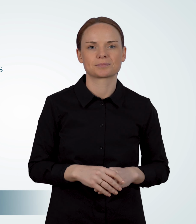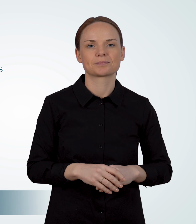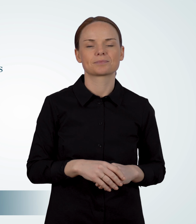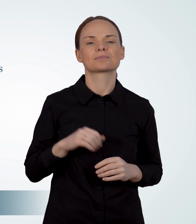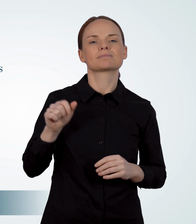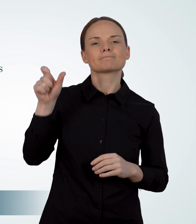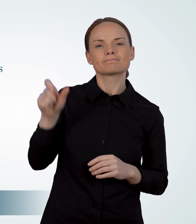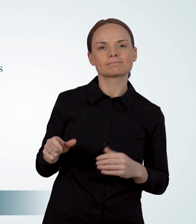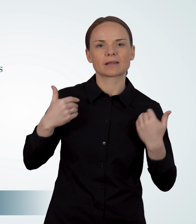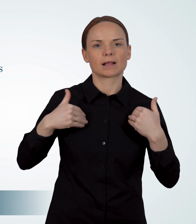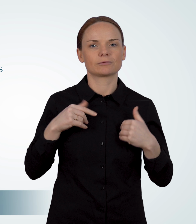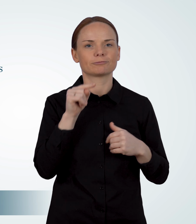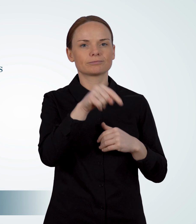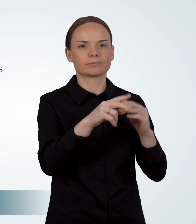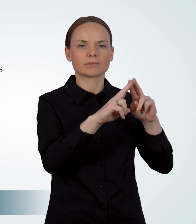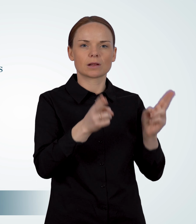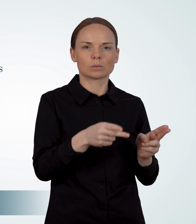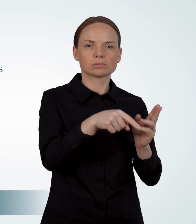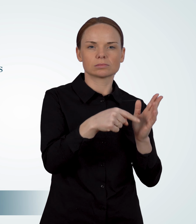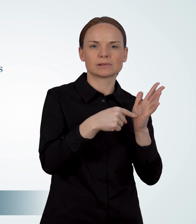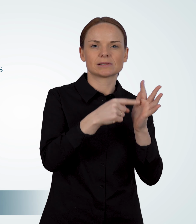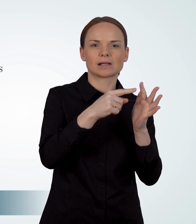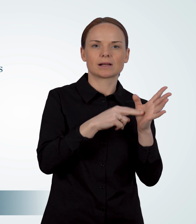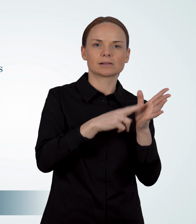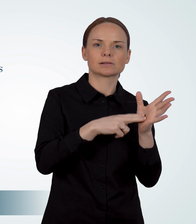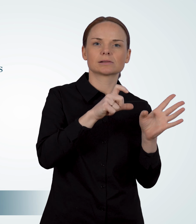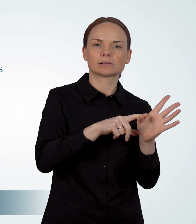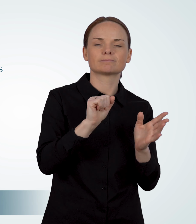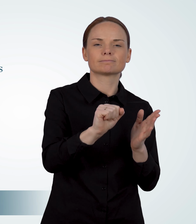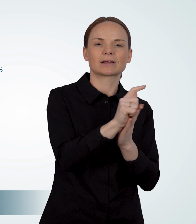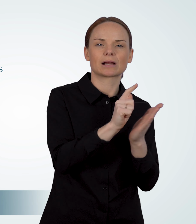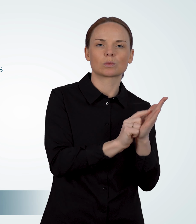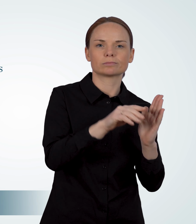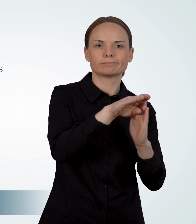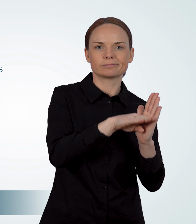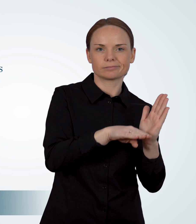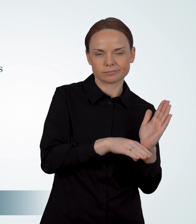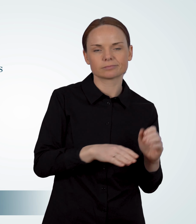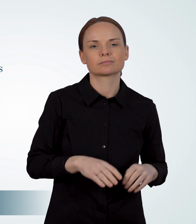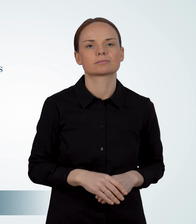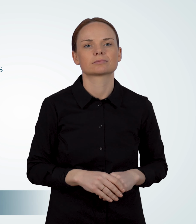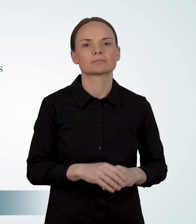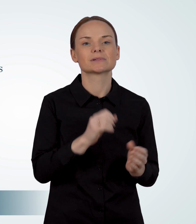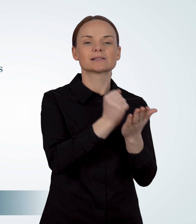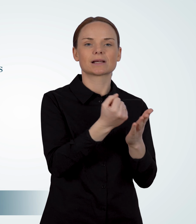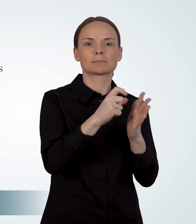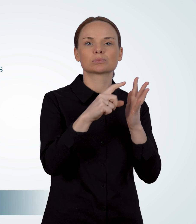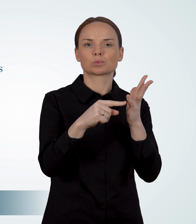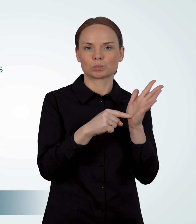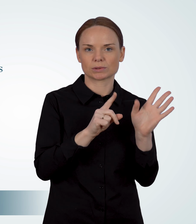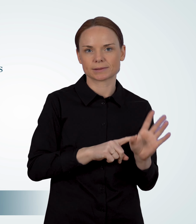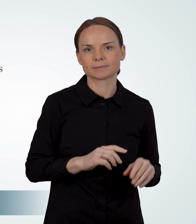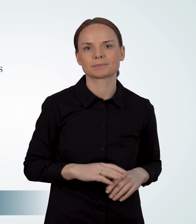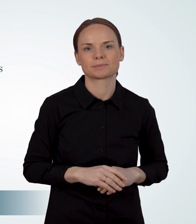• tenancy legislation • stamp duty